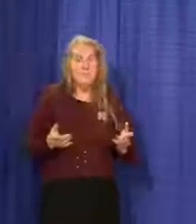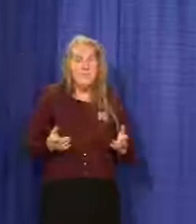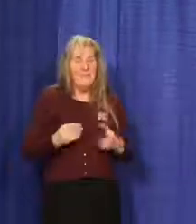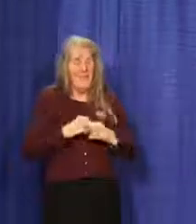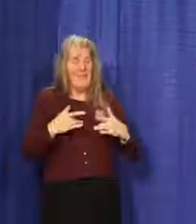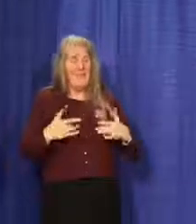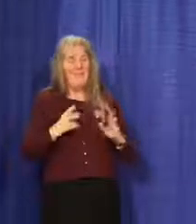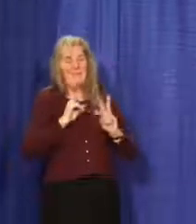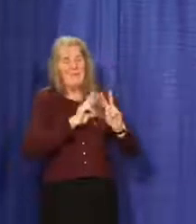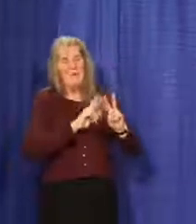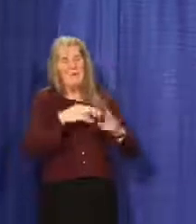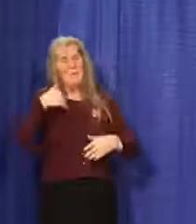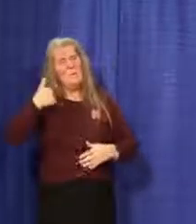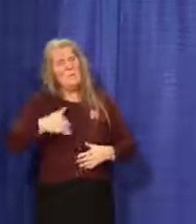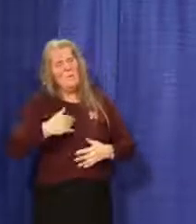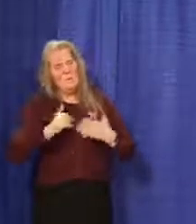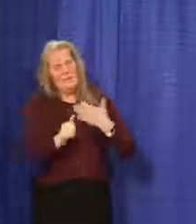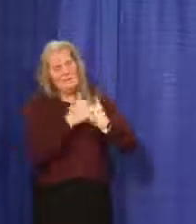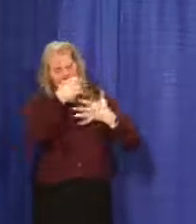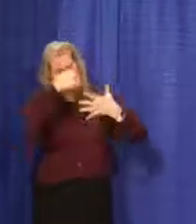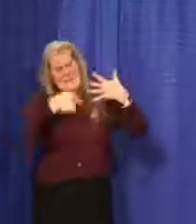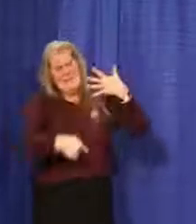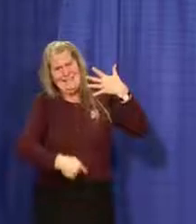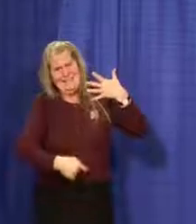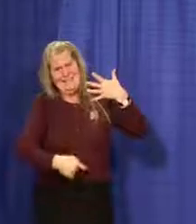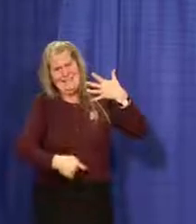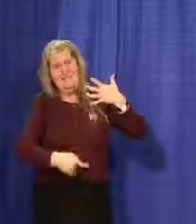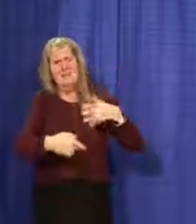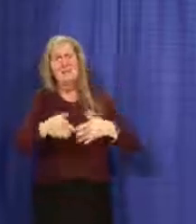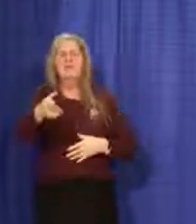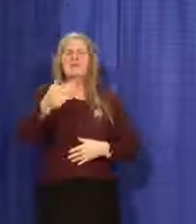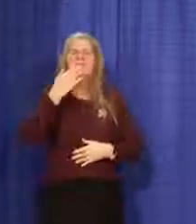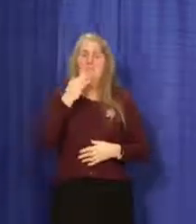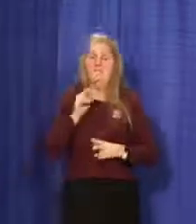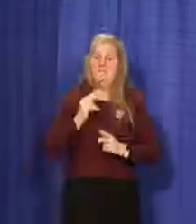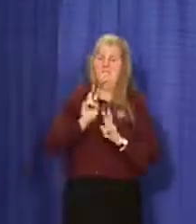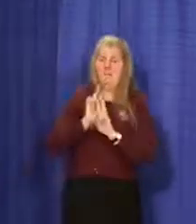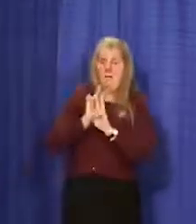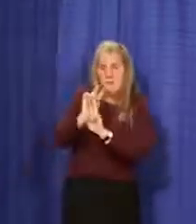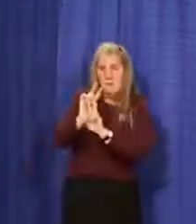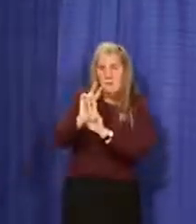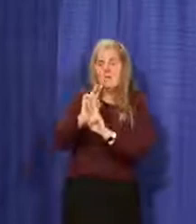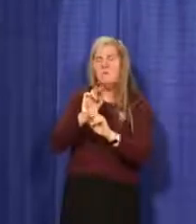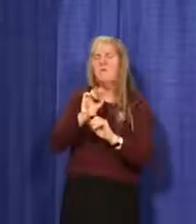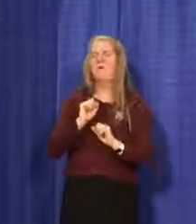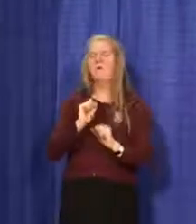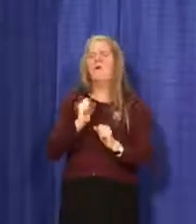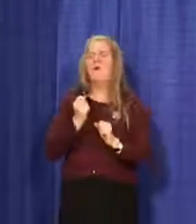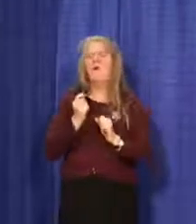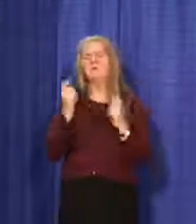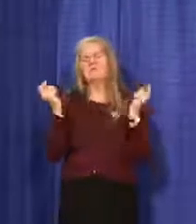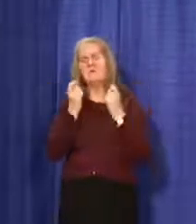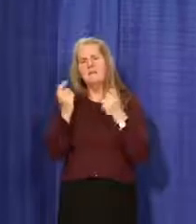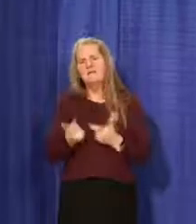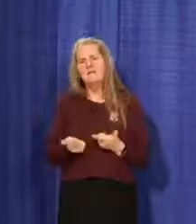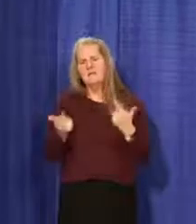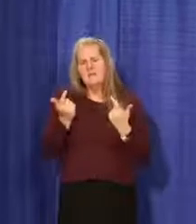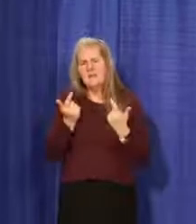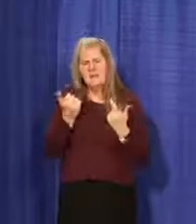event. So please remember, if a funeral or celebration of life or ceremony cannot reasonably be